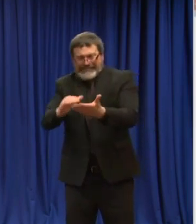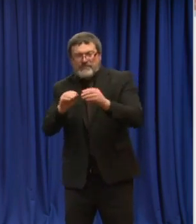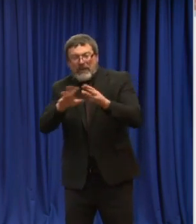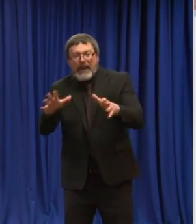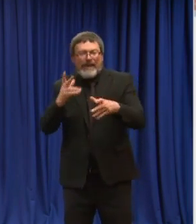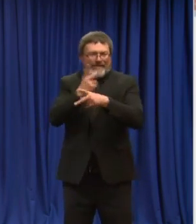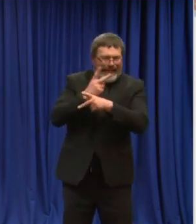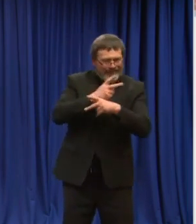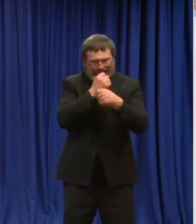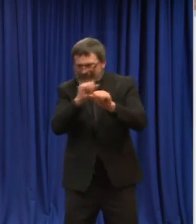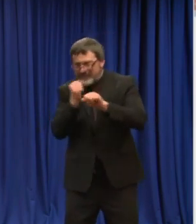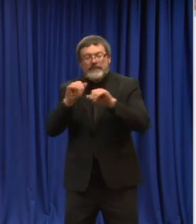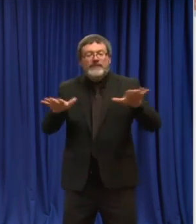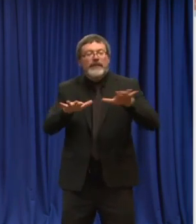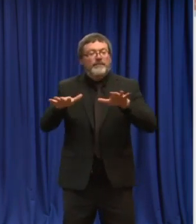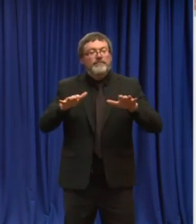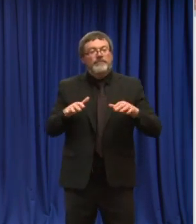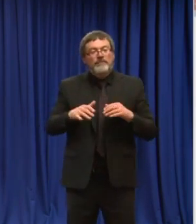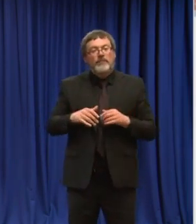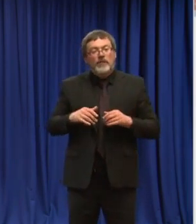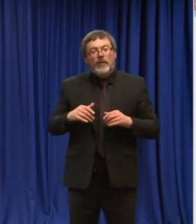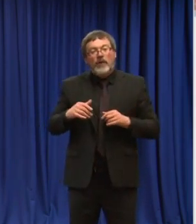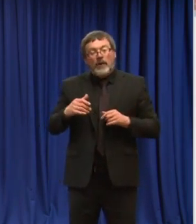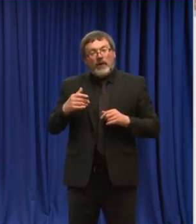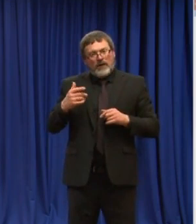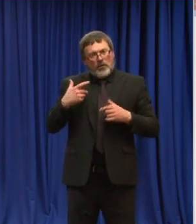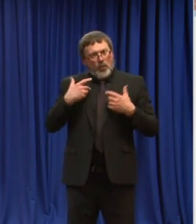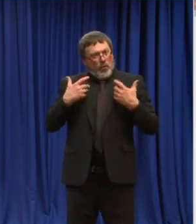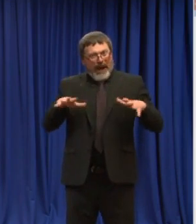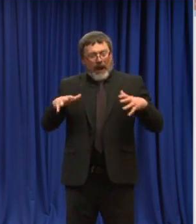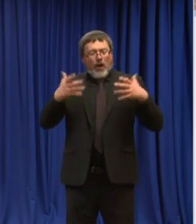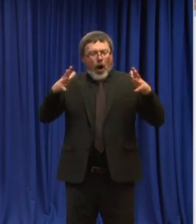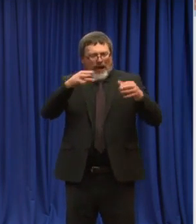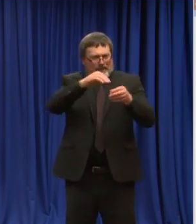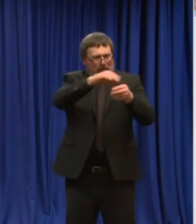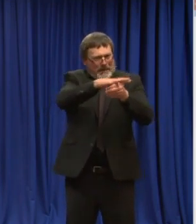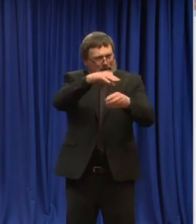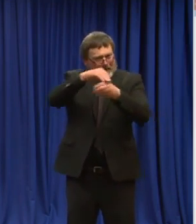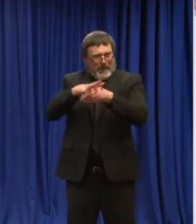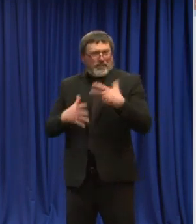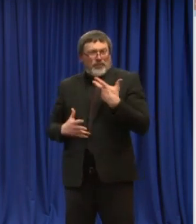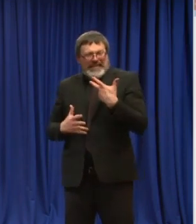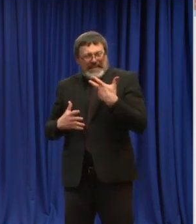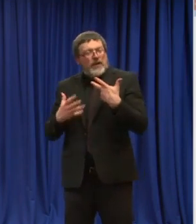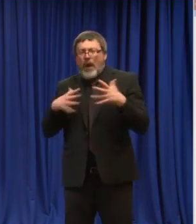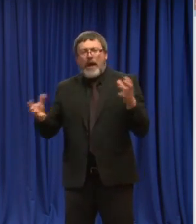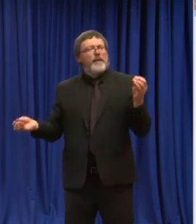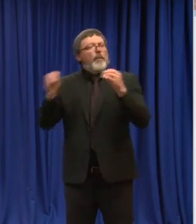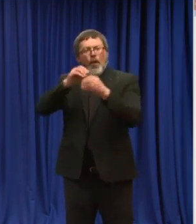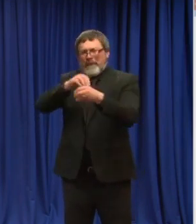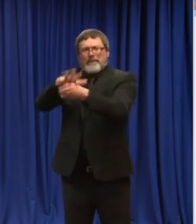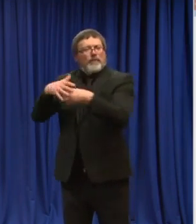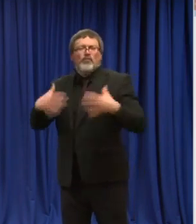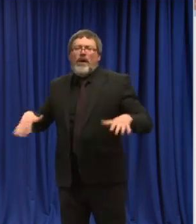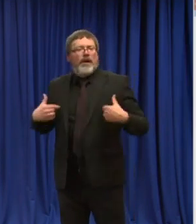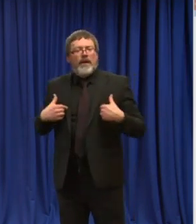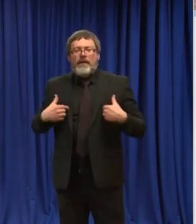WE WILL OBVIOUSLY KEEP FOLLOWING THESE NUMBERS CLOSELY, BUT OUR ULTIMATE GOAL HERE IS TO PREVENT THESE TYPES OF BAD OUTCOMES FROM COVID-19 INFECTION.